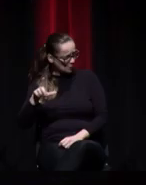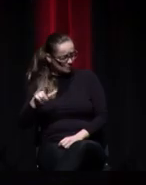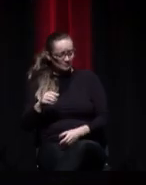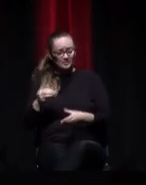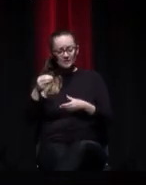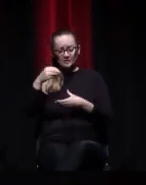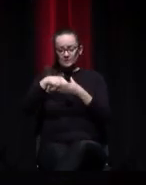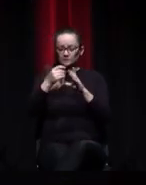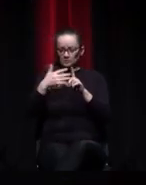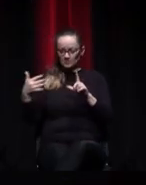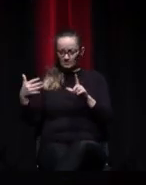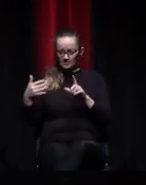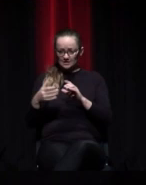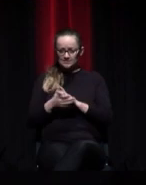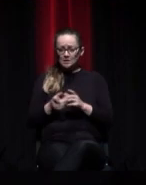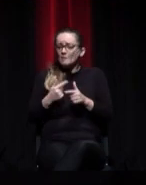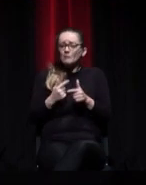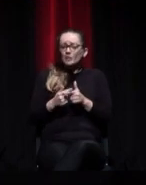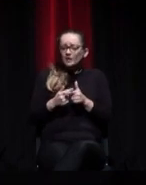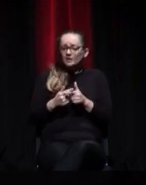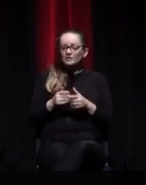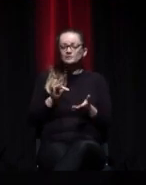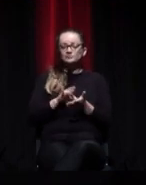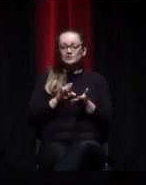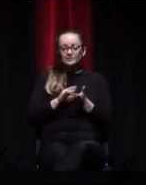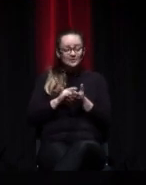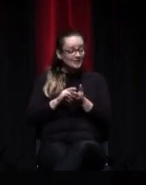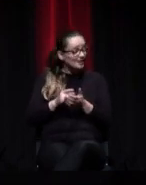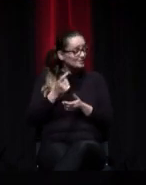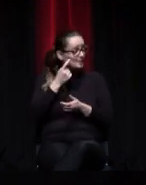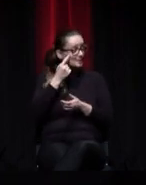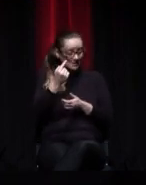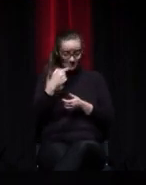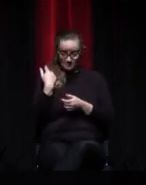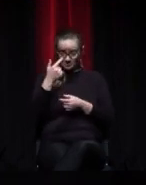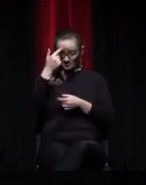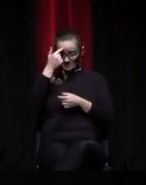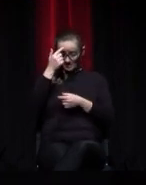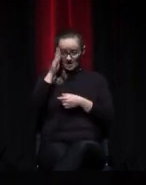Because, in fact, they do put it there, they think our heads are a binary head,